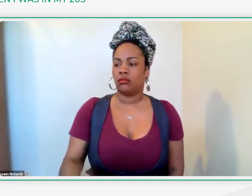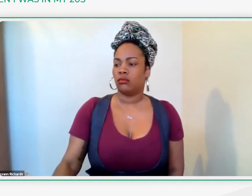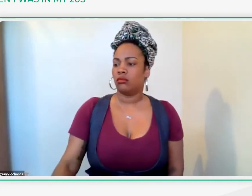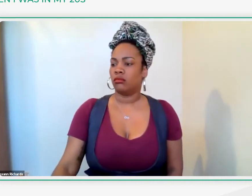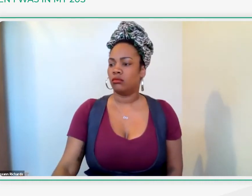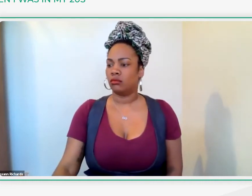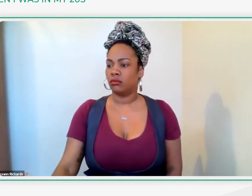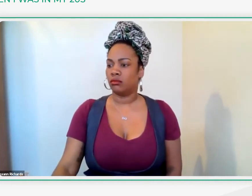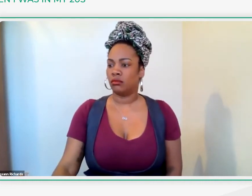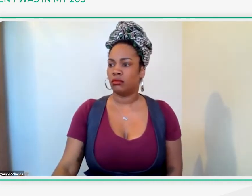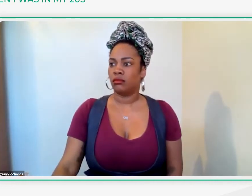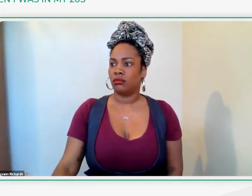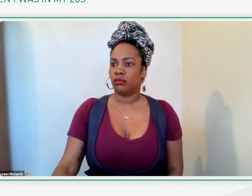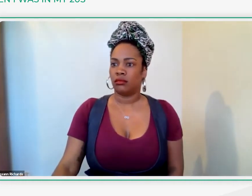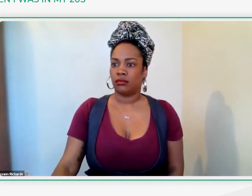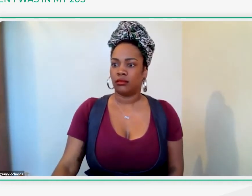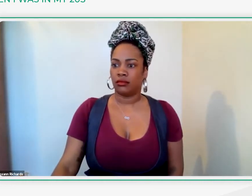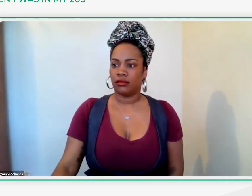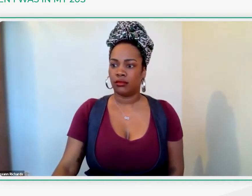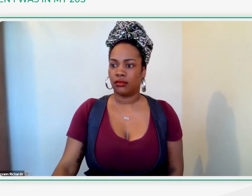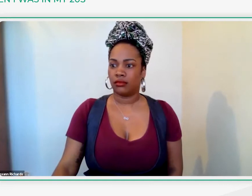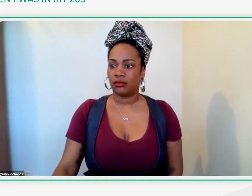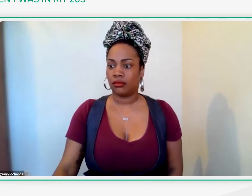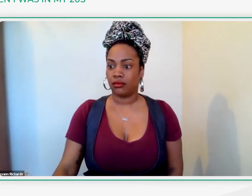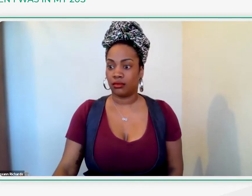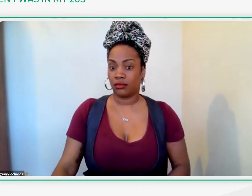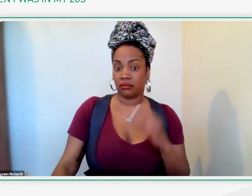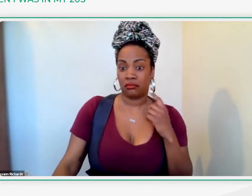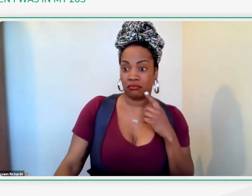You can just type in true or false.